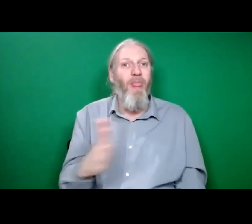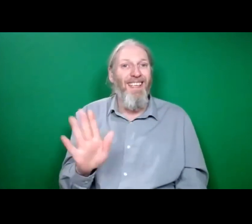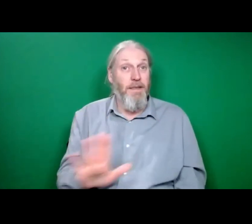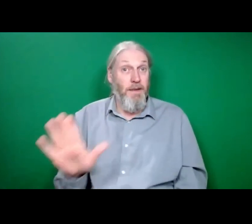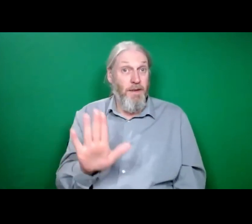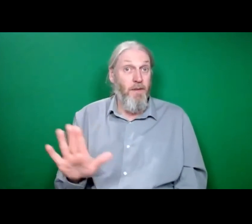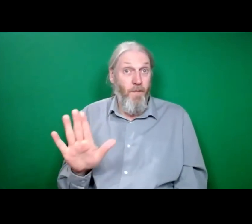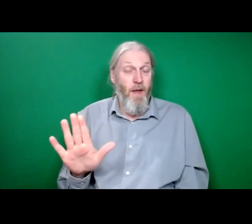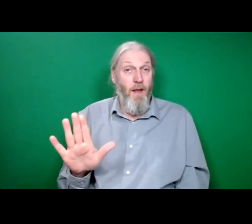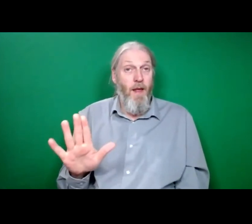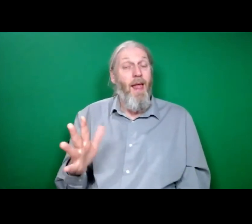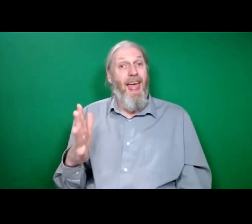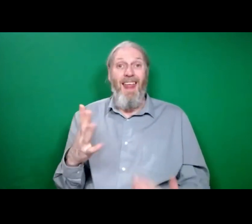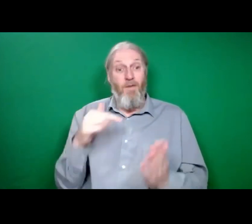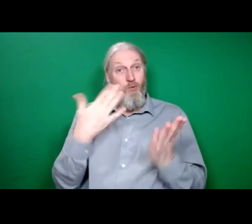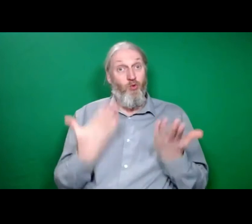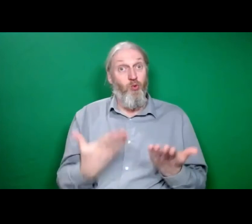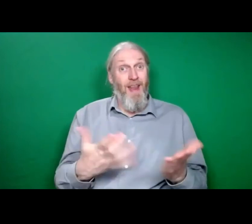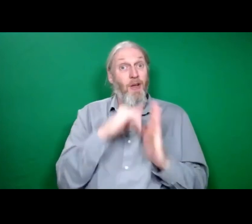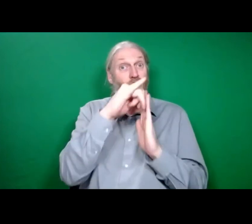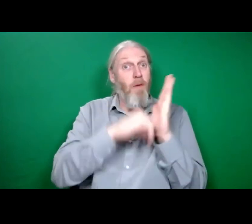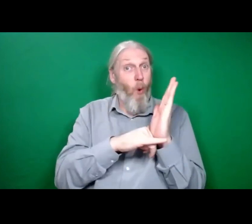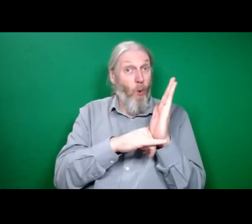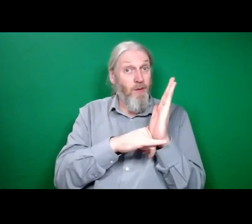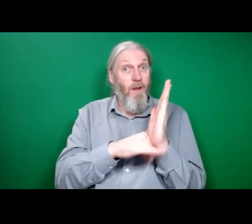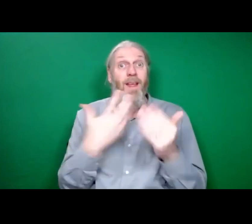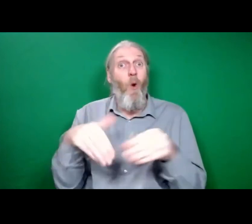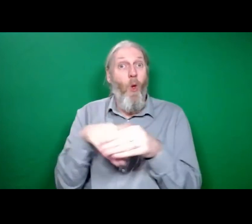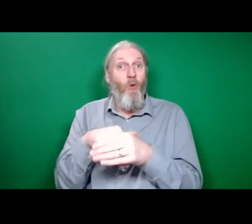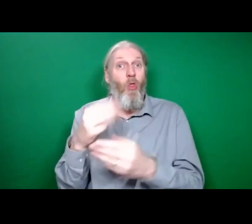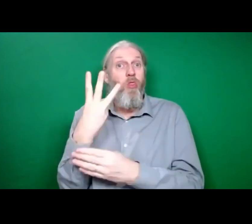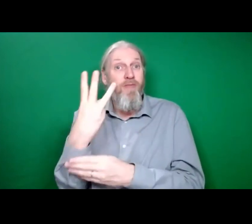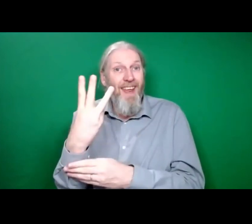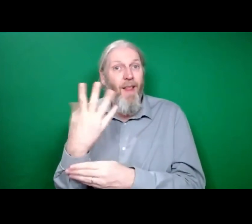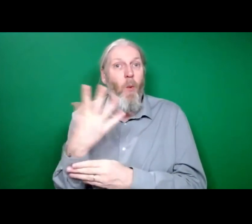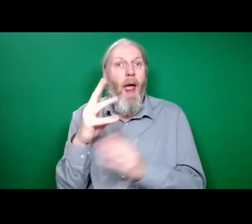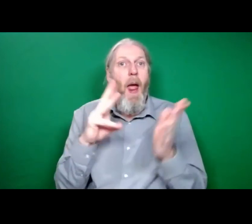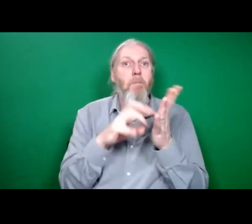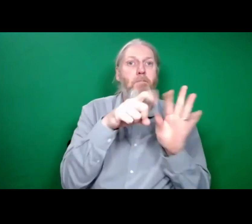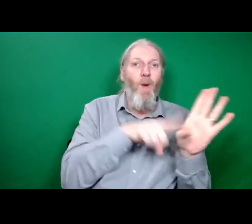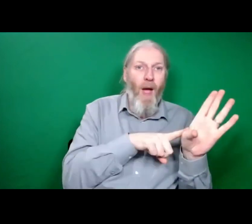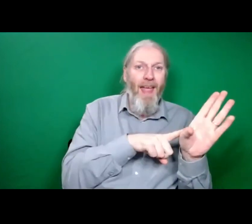then it becomes nail bars and creative cultural uses. So, I think approaching residential with a huge amount